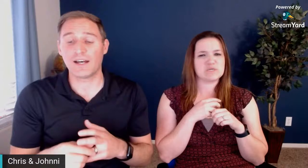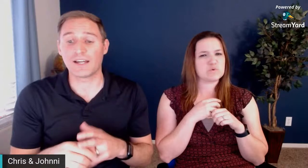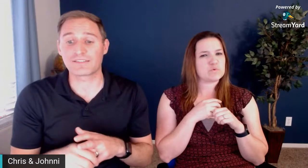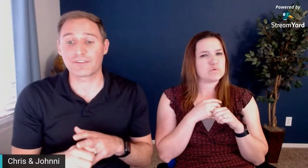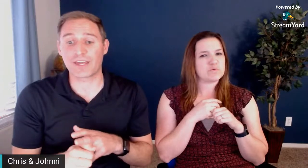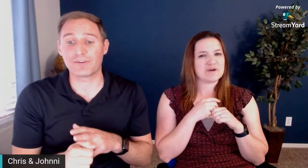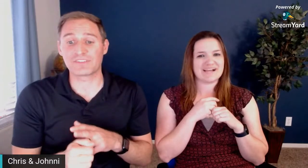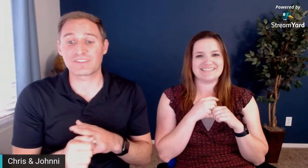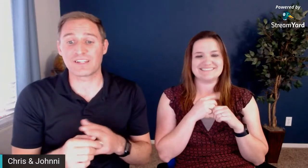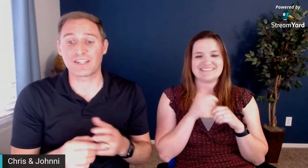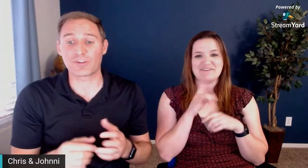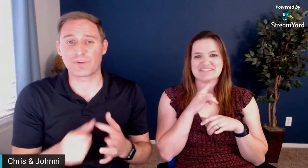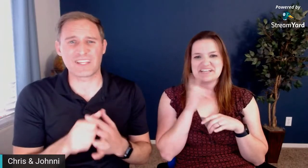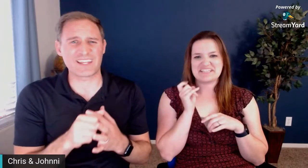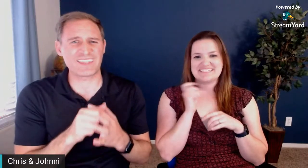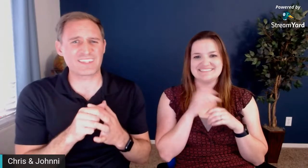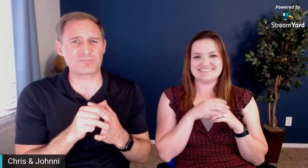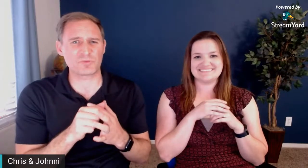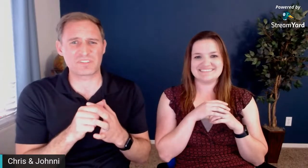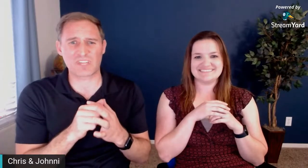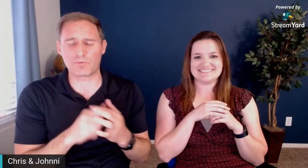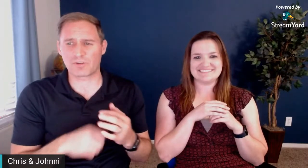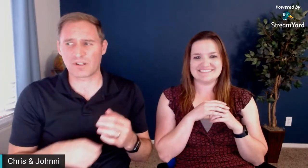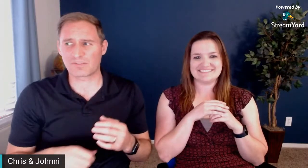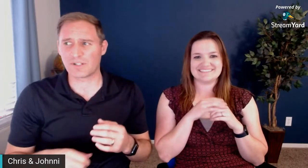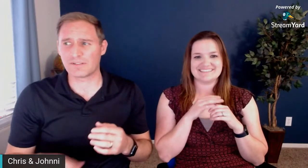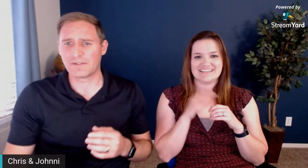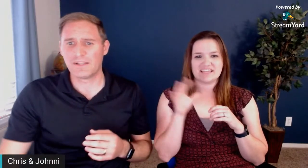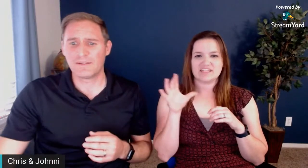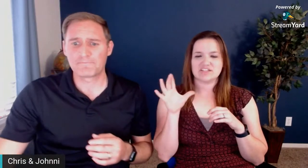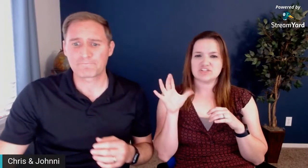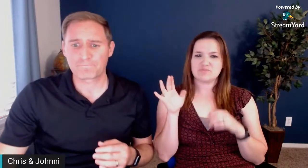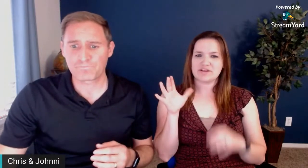uh so that was another one and i think this one was skateboarding as well and then did you break